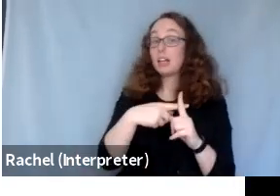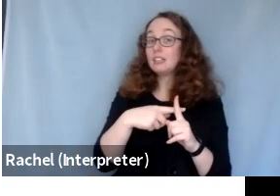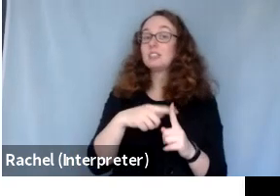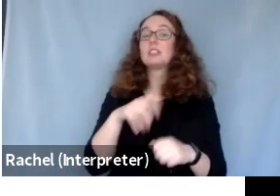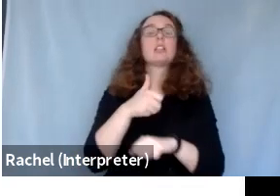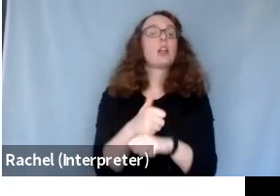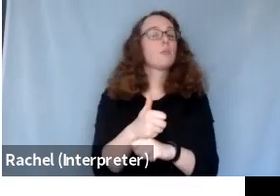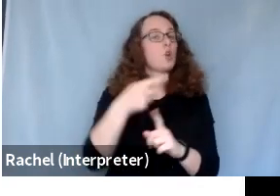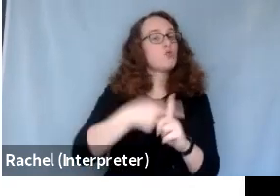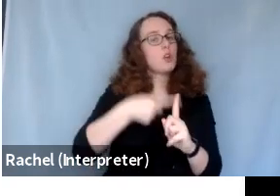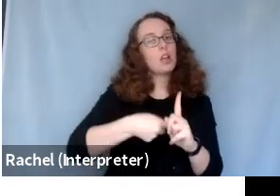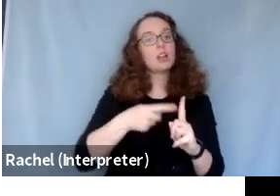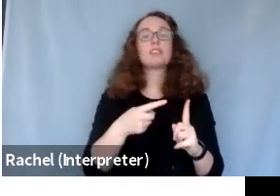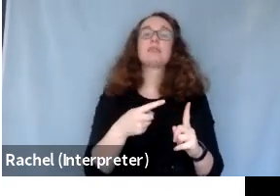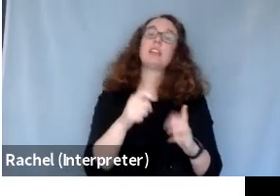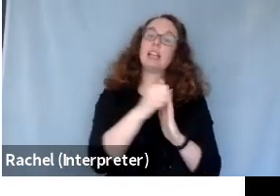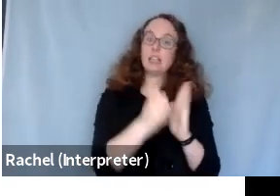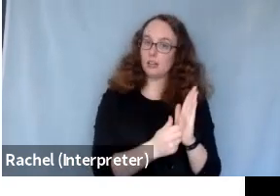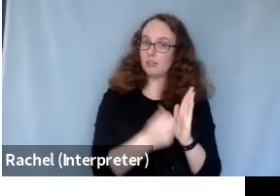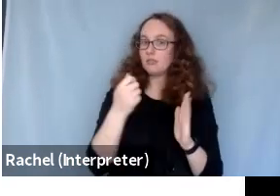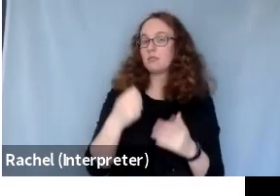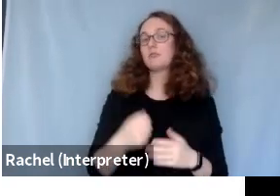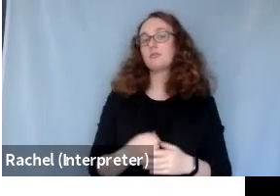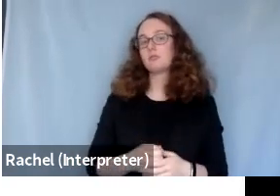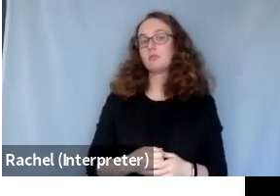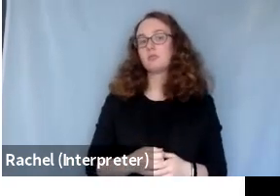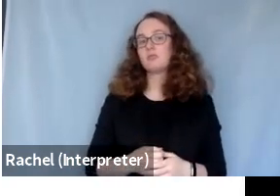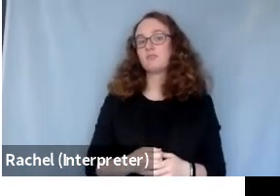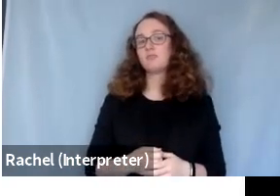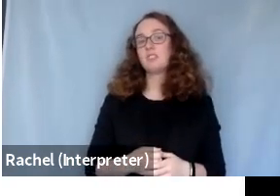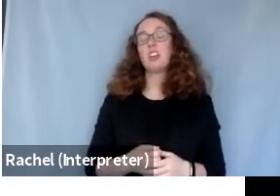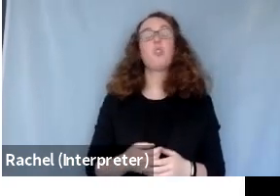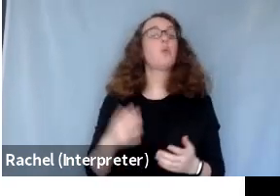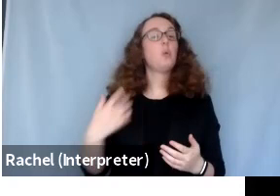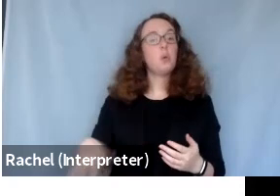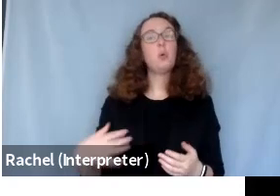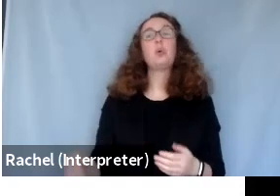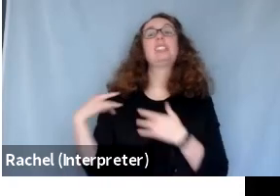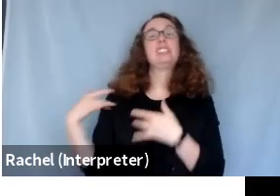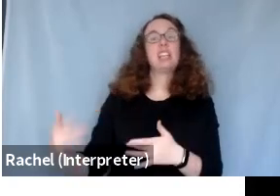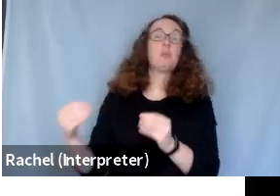just to protect the book. But it's it's a big cost difference it's usually cheaper than the used version as well, so